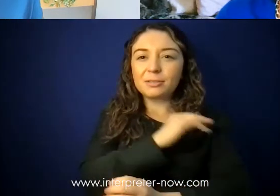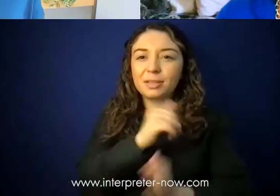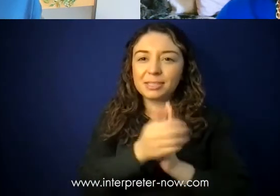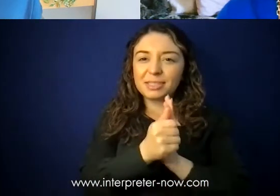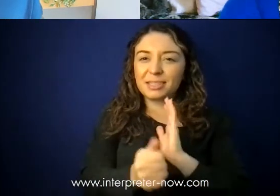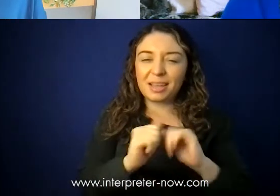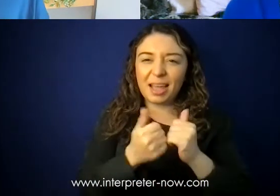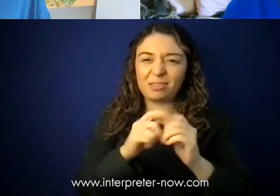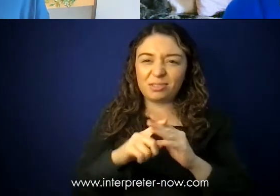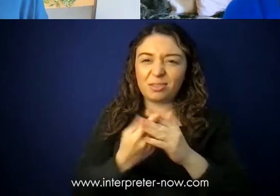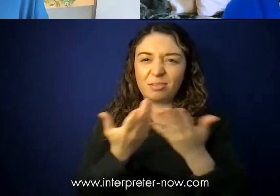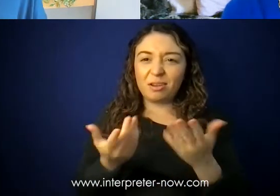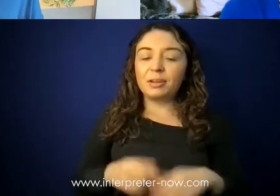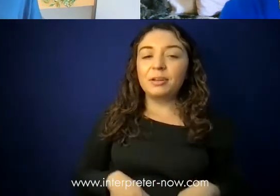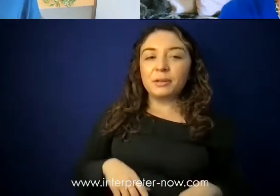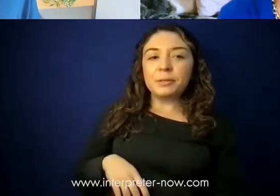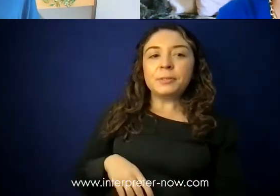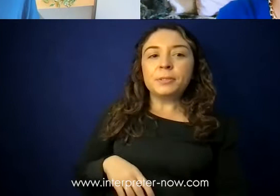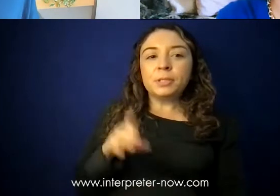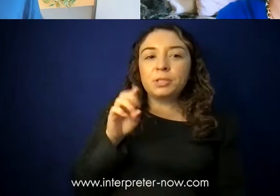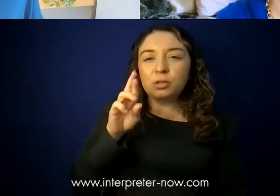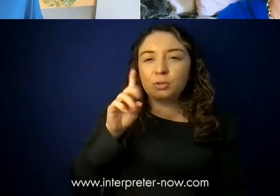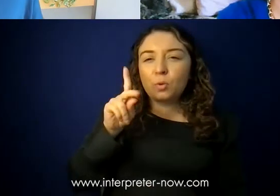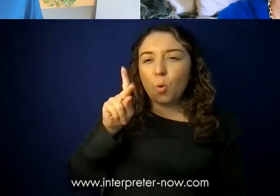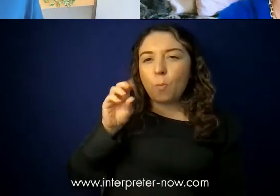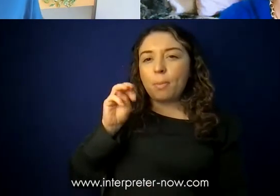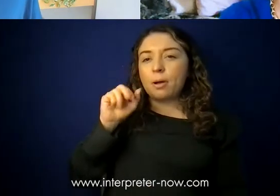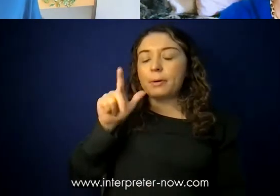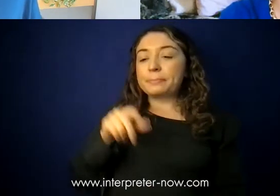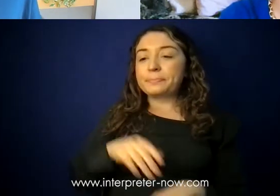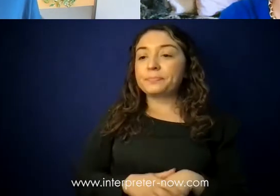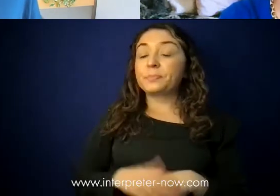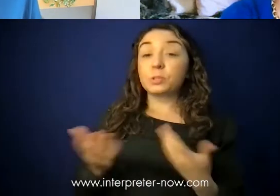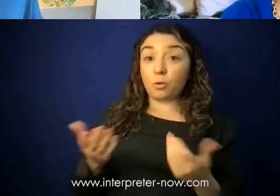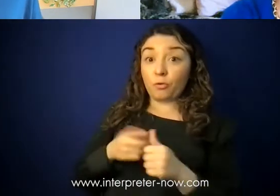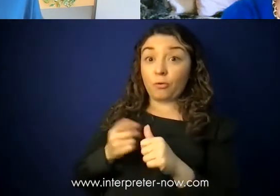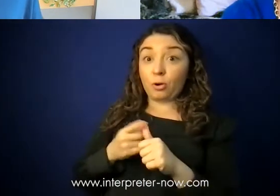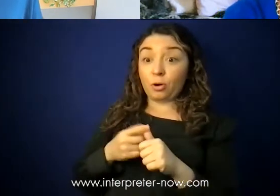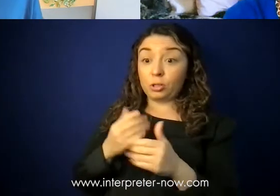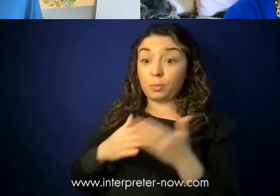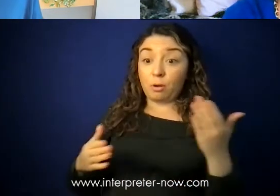So the first thing that I would do is, if I noticed someone as a recipient of a microaggression,